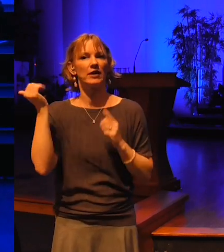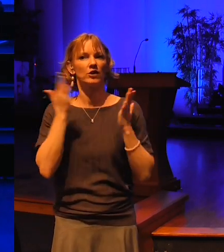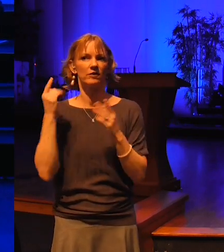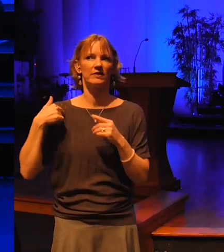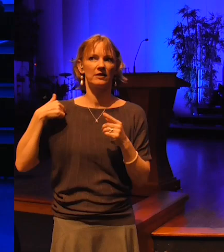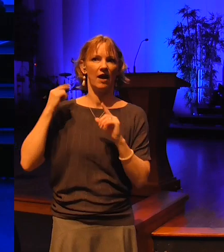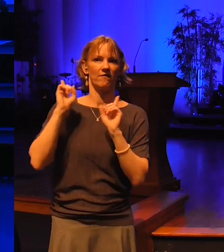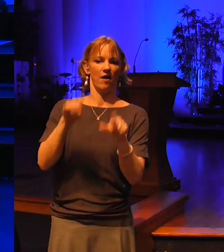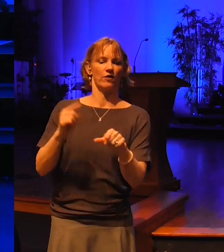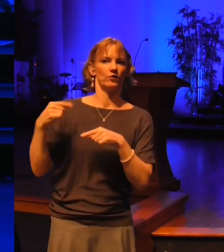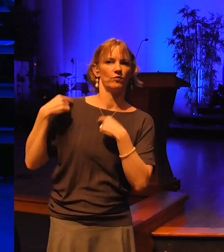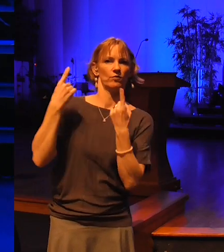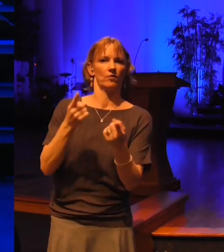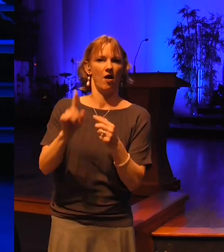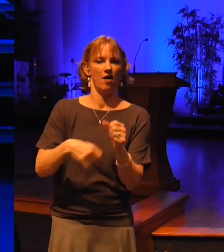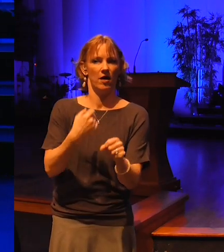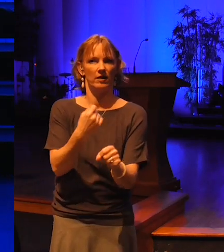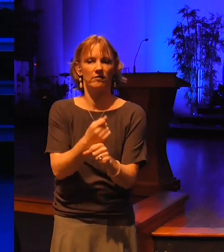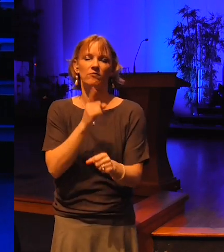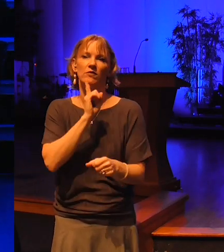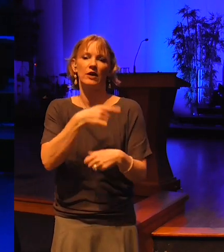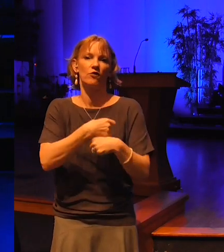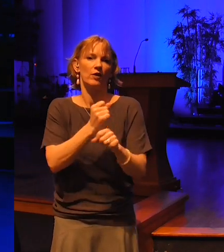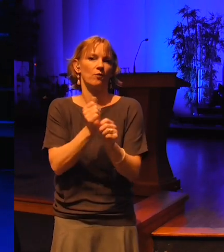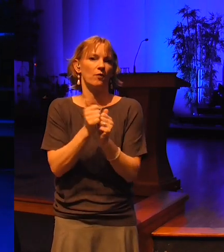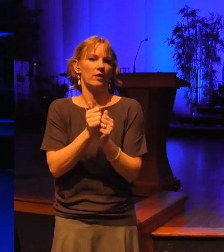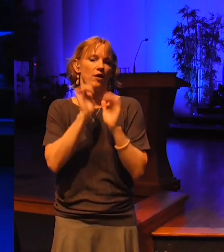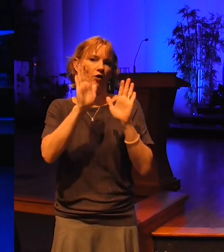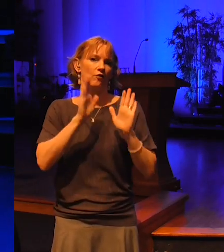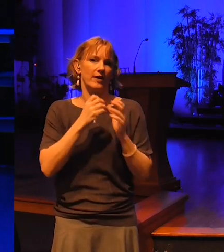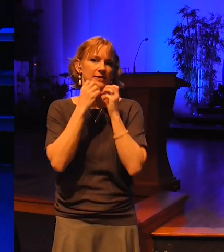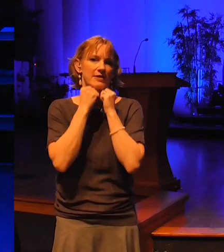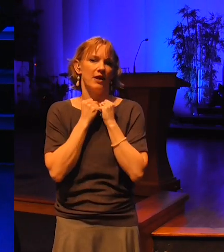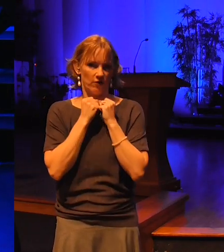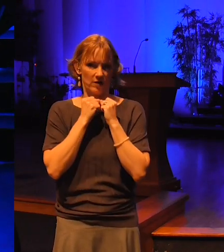and created with a great sacred consciousness thank you Reverend K johnson and your energy